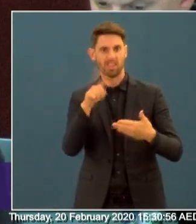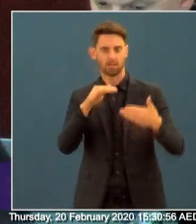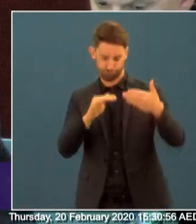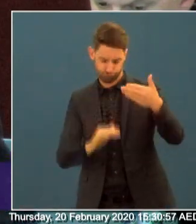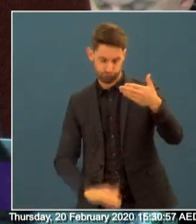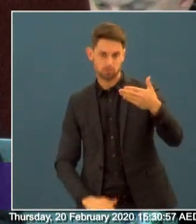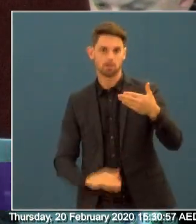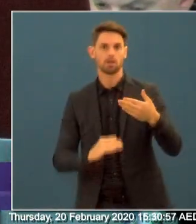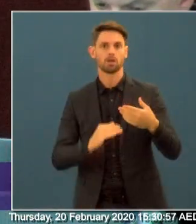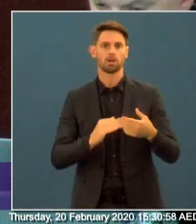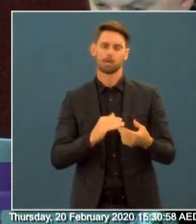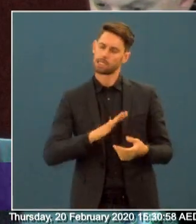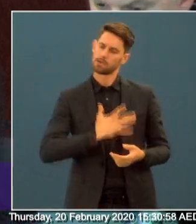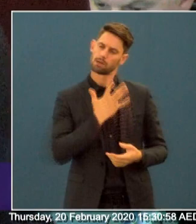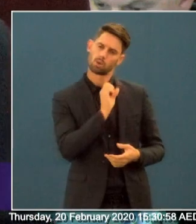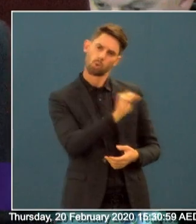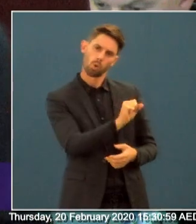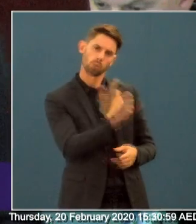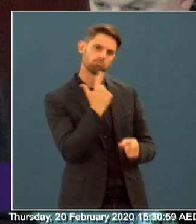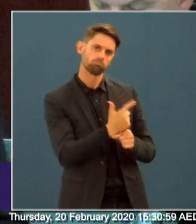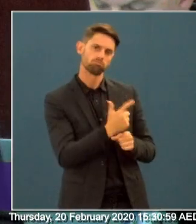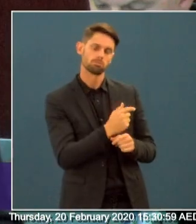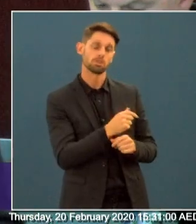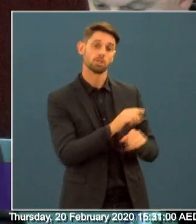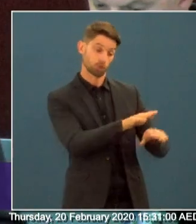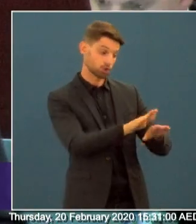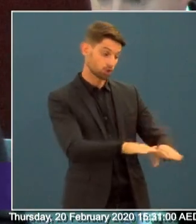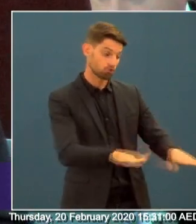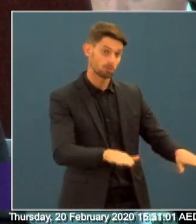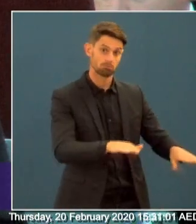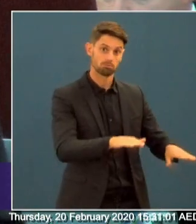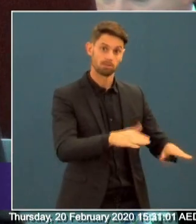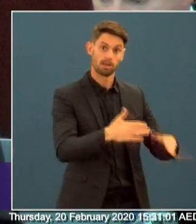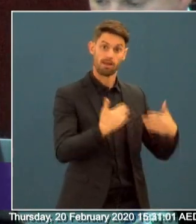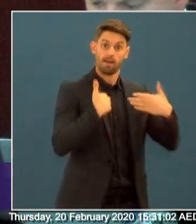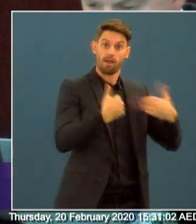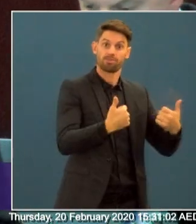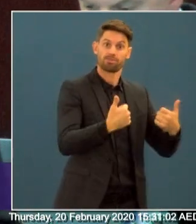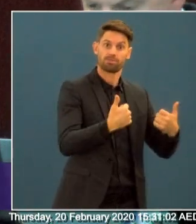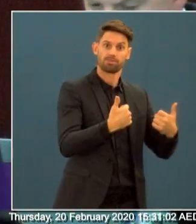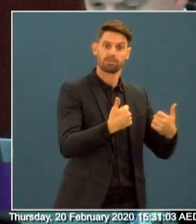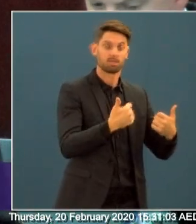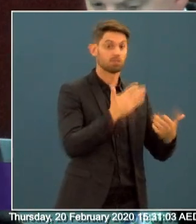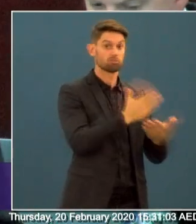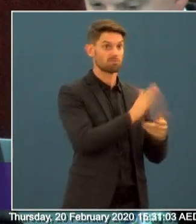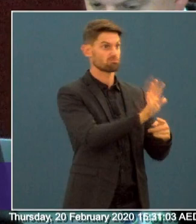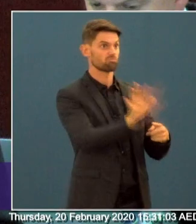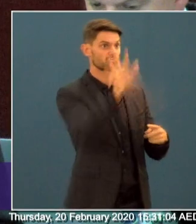And you say that the models in which paediatric care is delivered vary between the states and as between the rural,